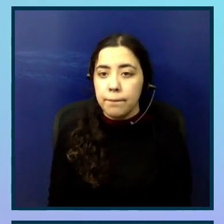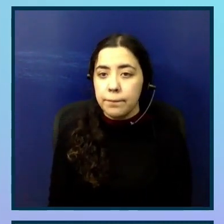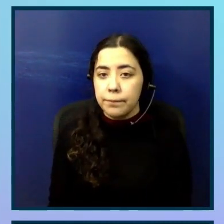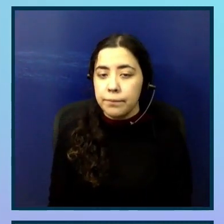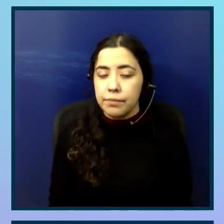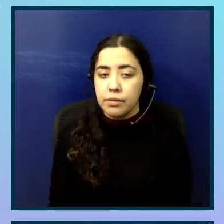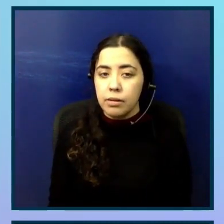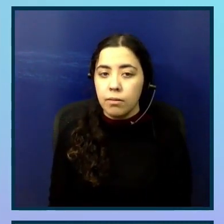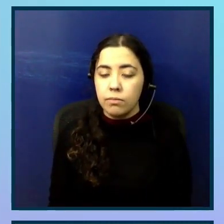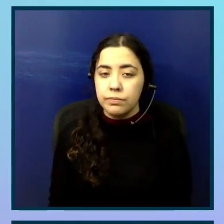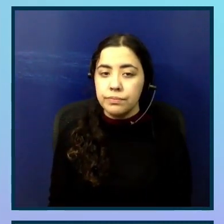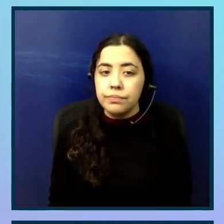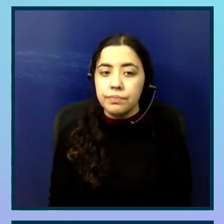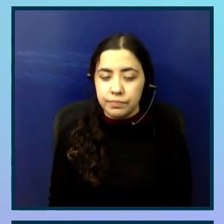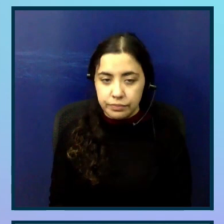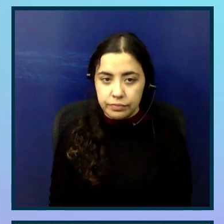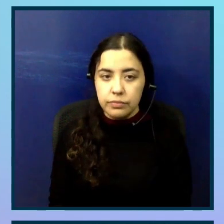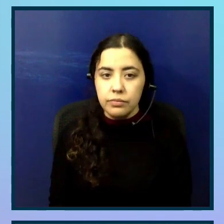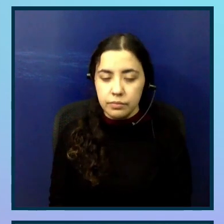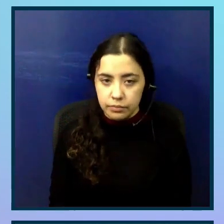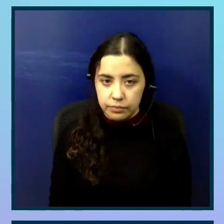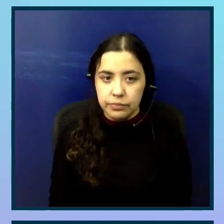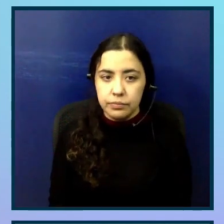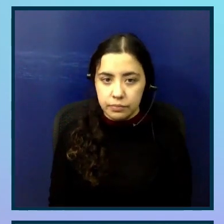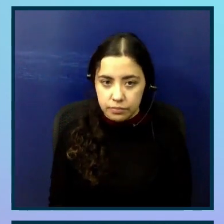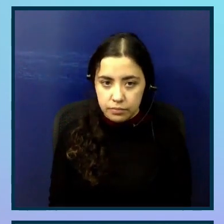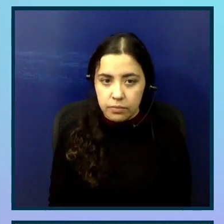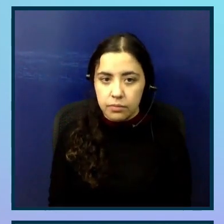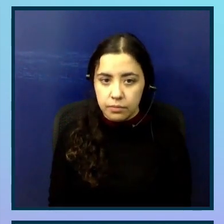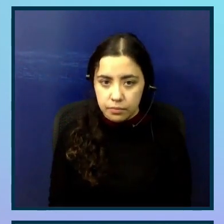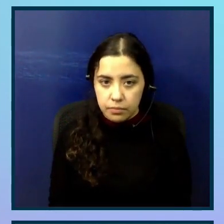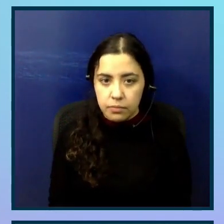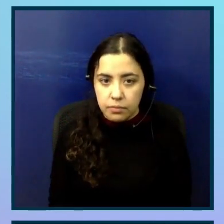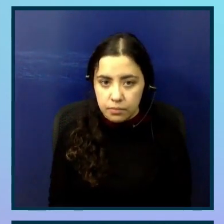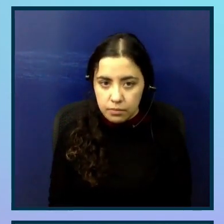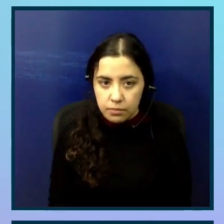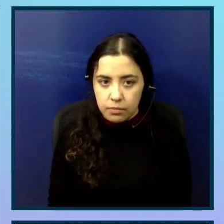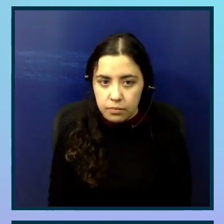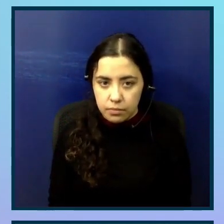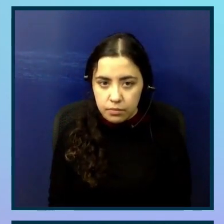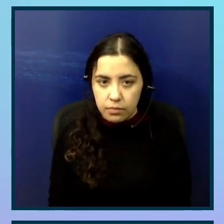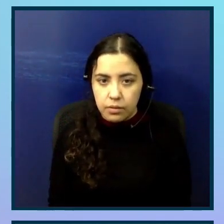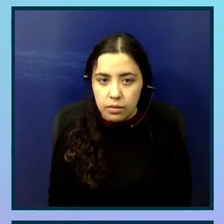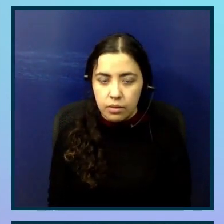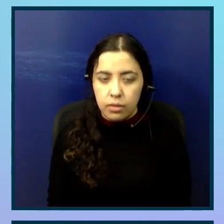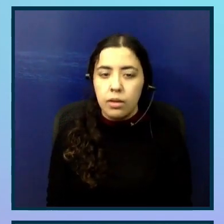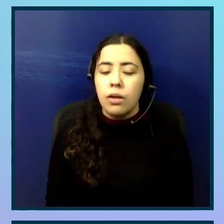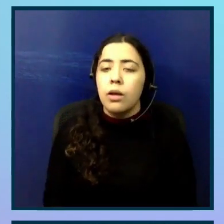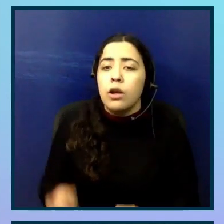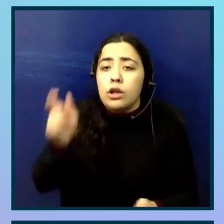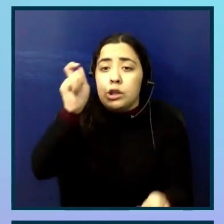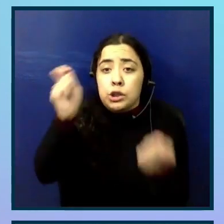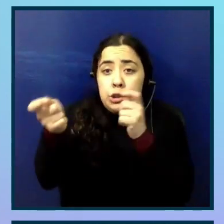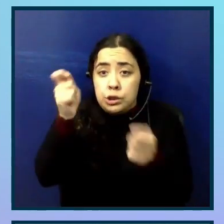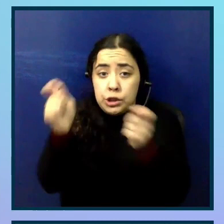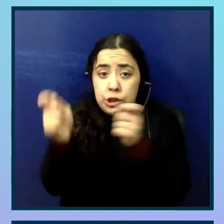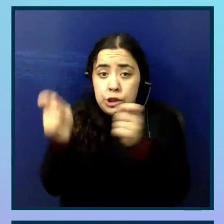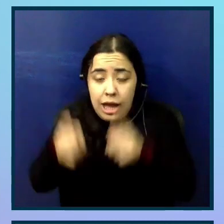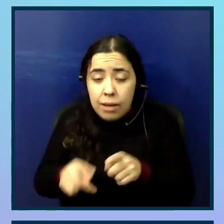With all of these changes, the rate of new high priority accessibility bugs being reported has dropped to below 10 a month on average,